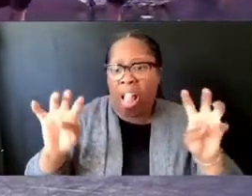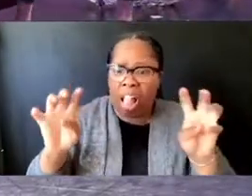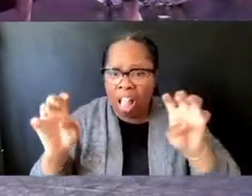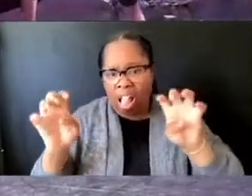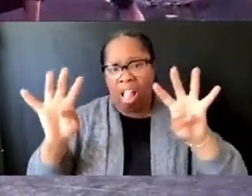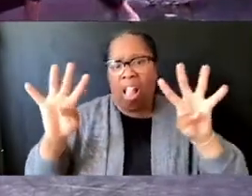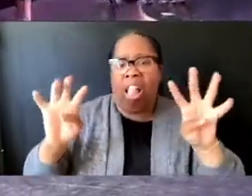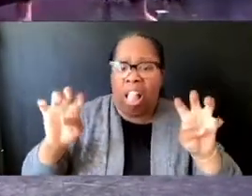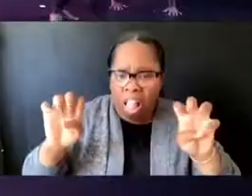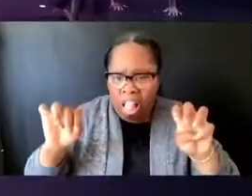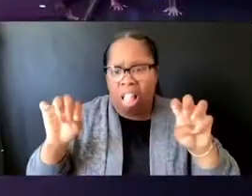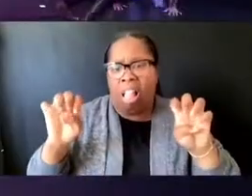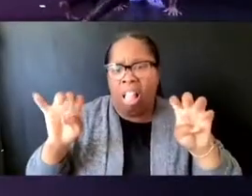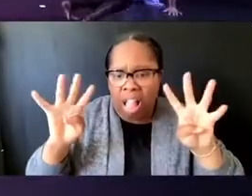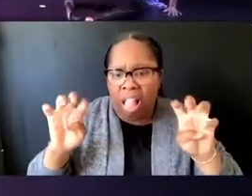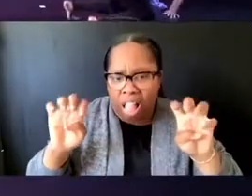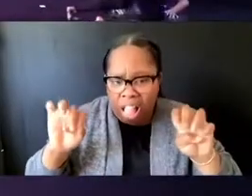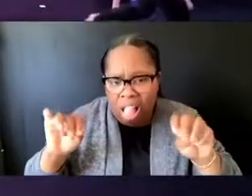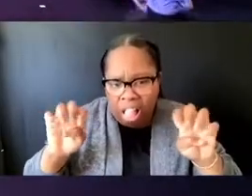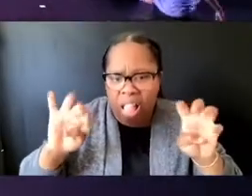(group moaning)